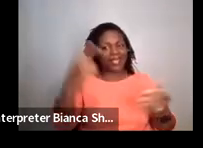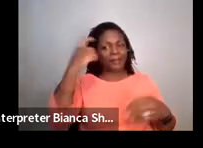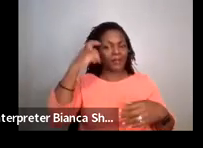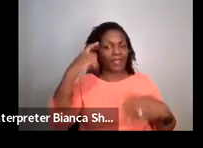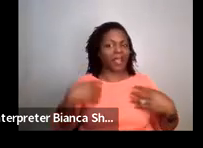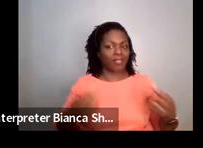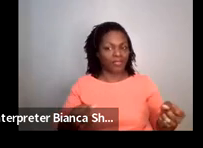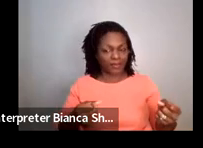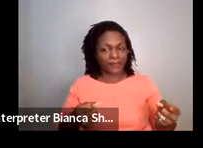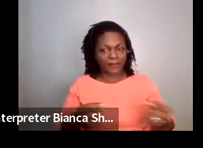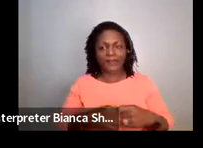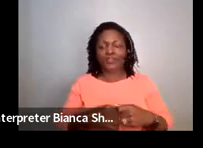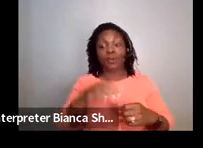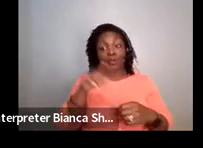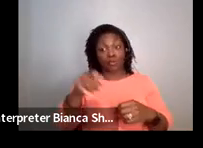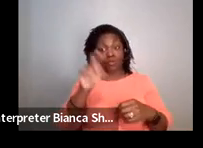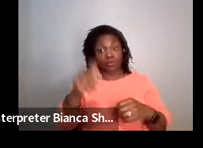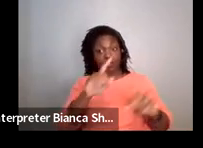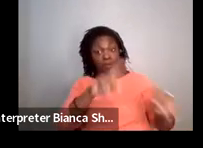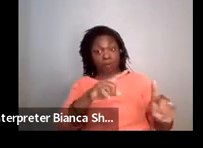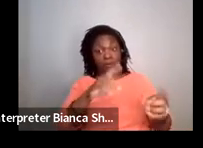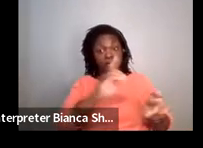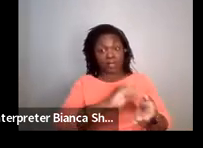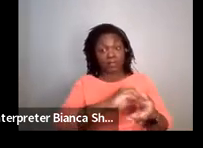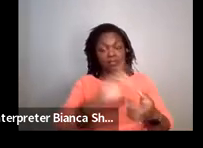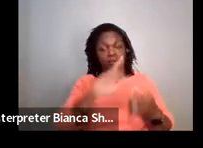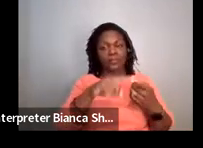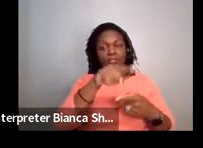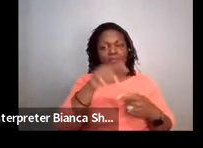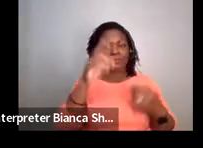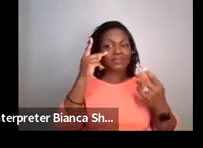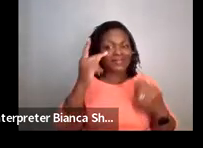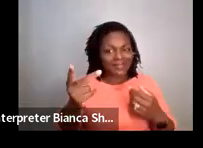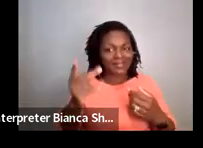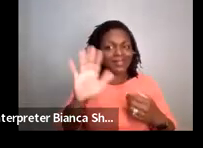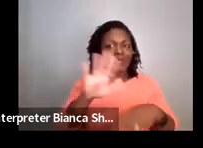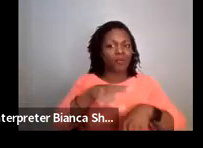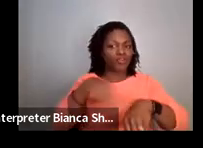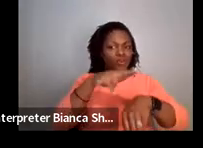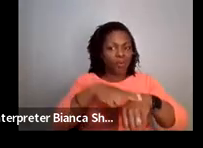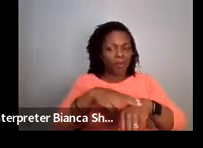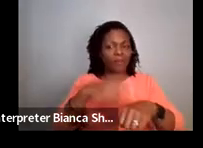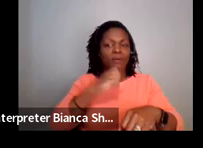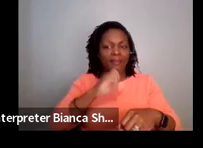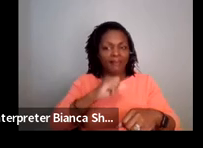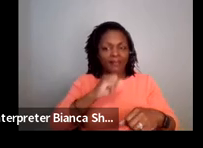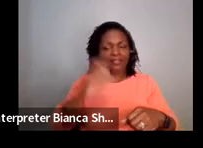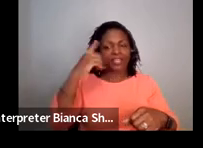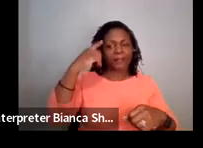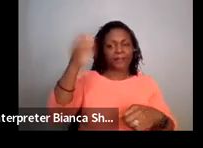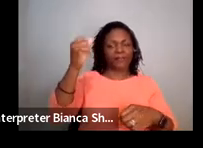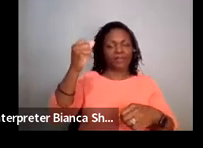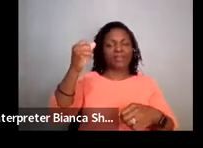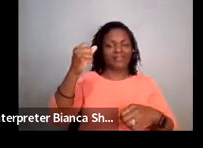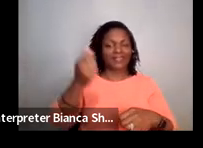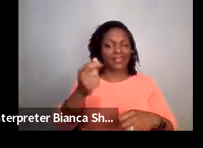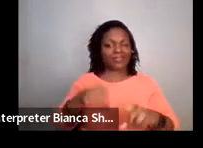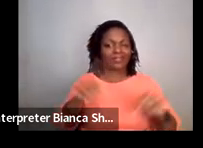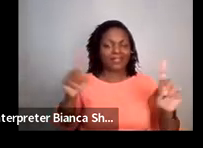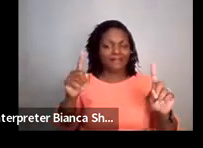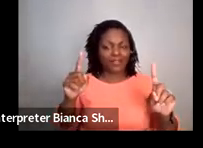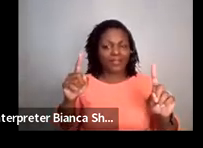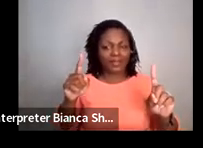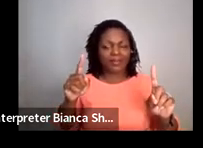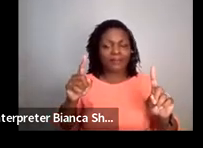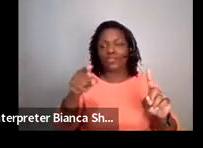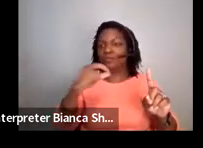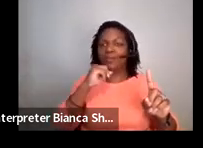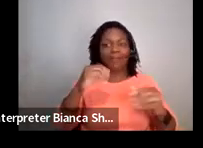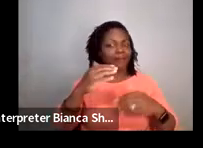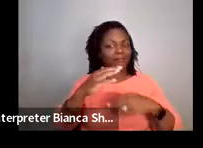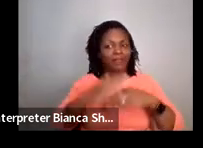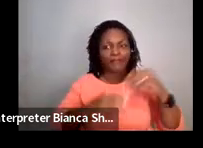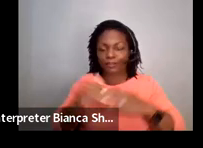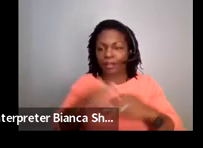to the doctor. Whenever you see that your normal aging memory is a little different, You're uncomfortable.